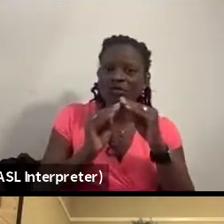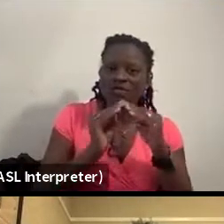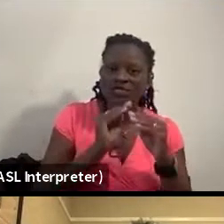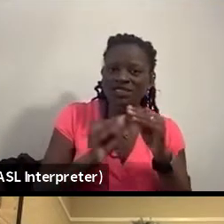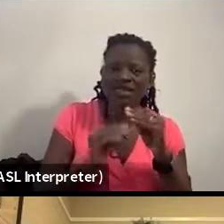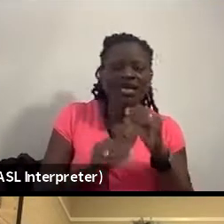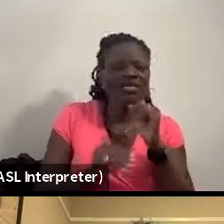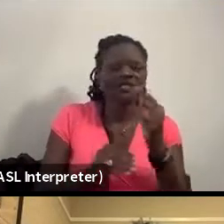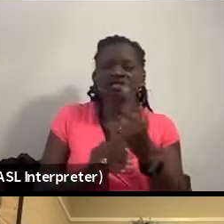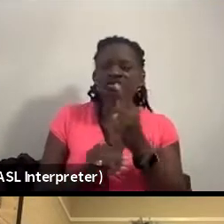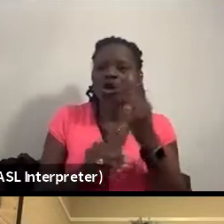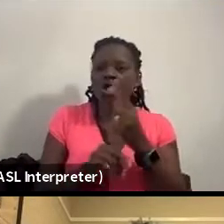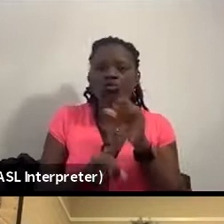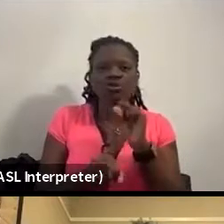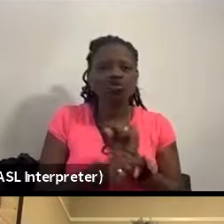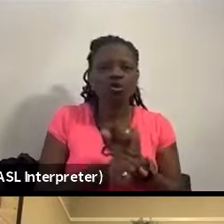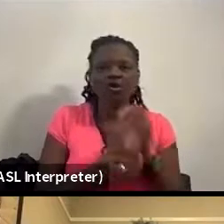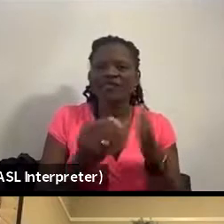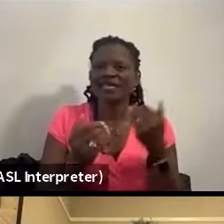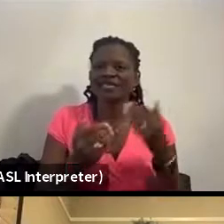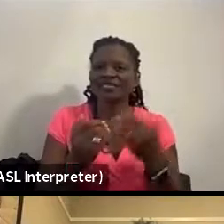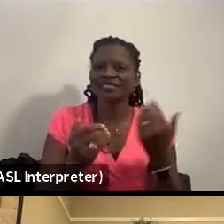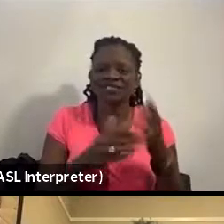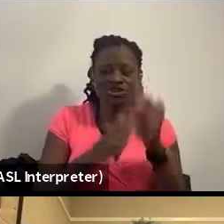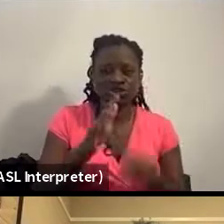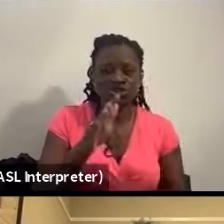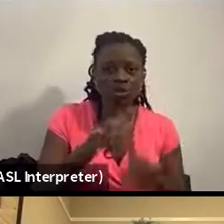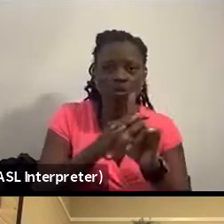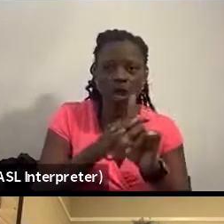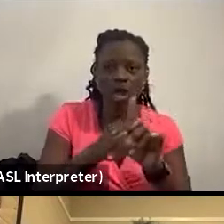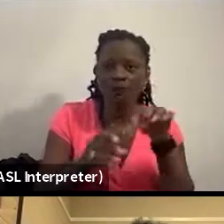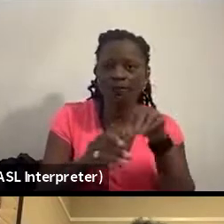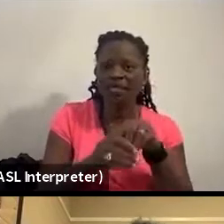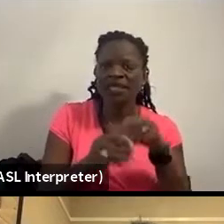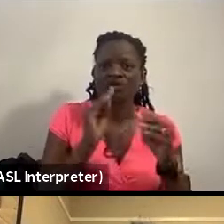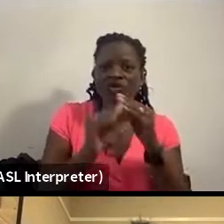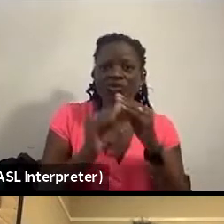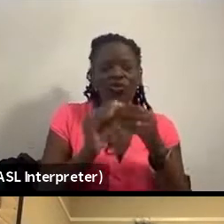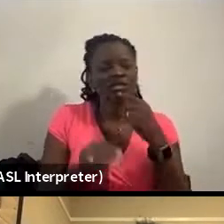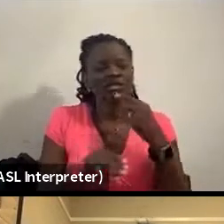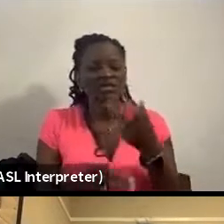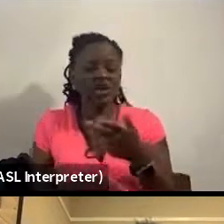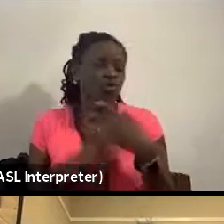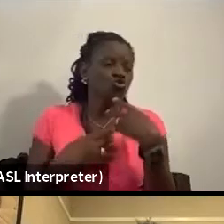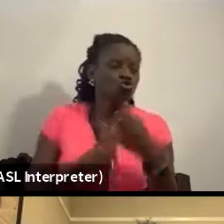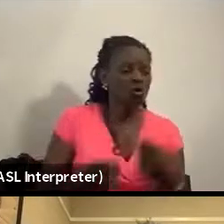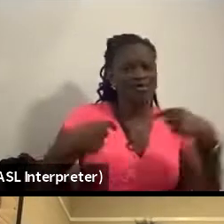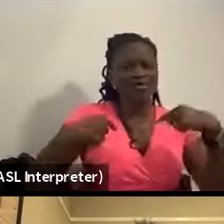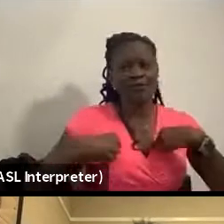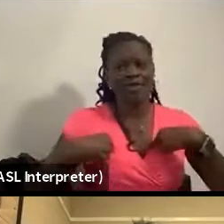doctors to just show up out in the community and be like here, believe us, you know, especially in communities of color that have faced institutionalized